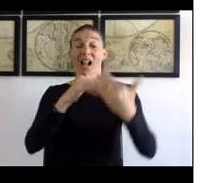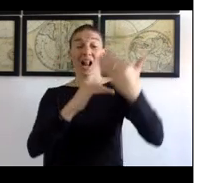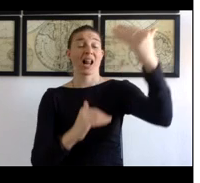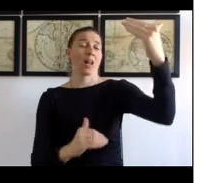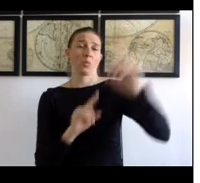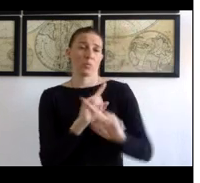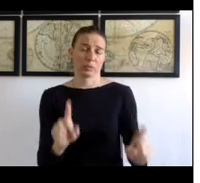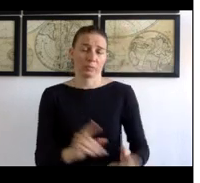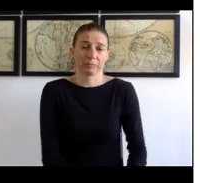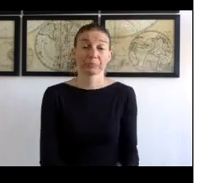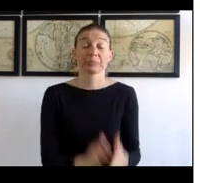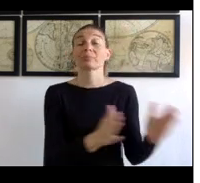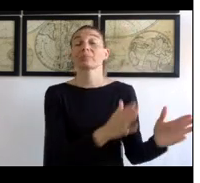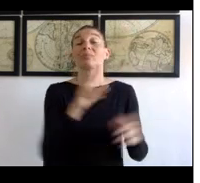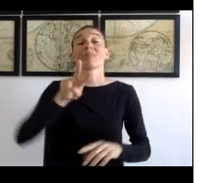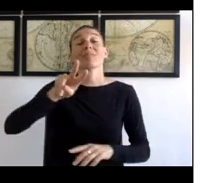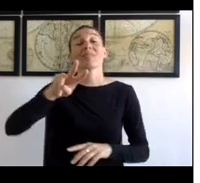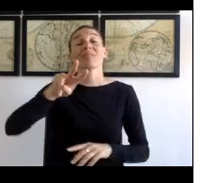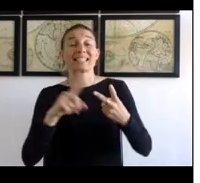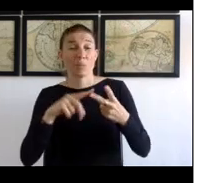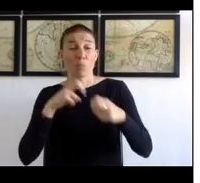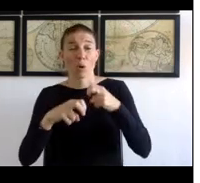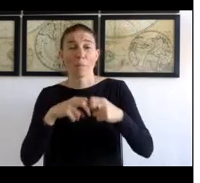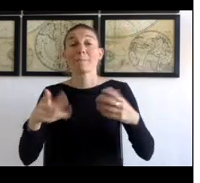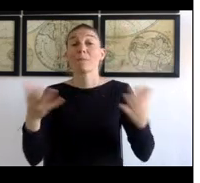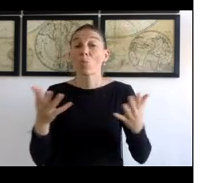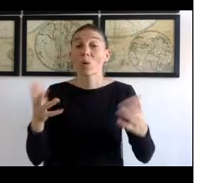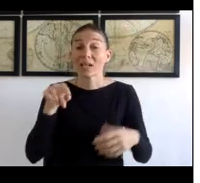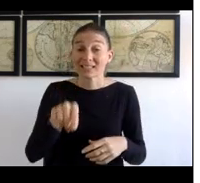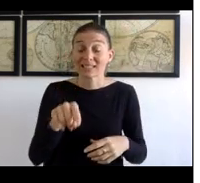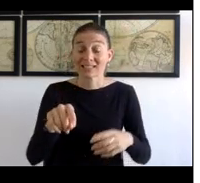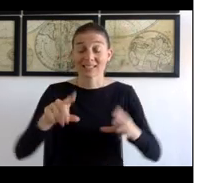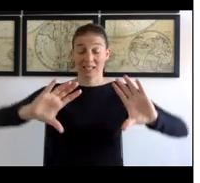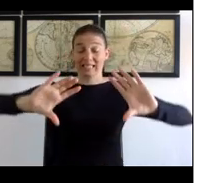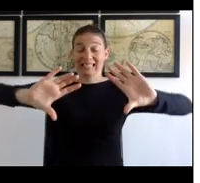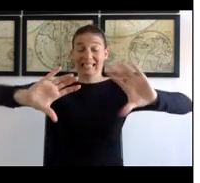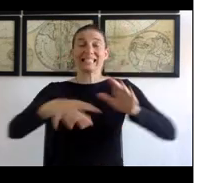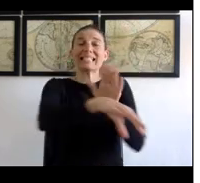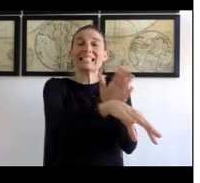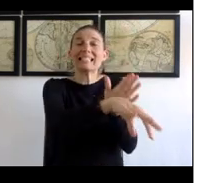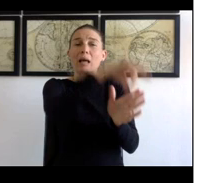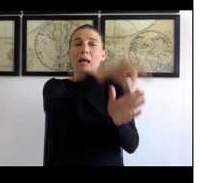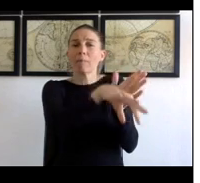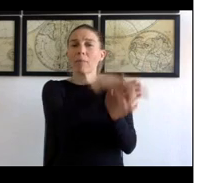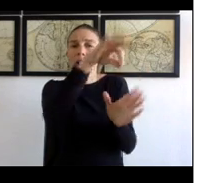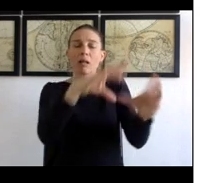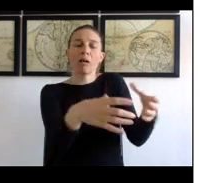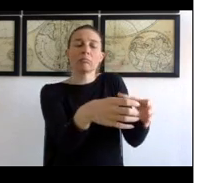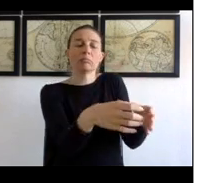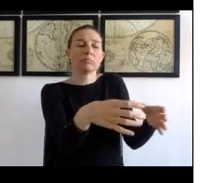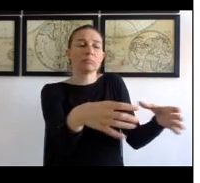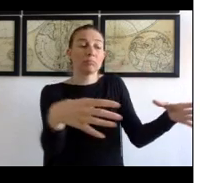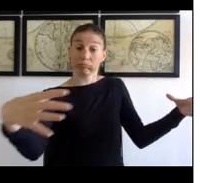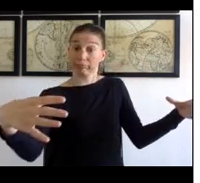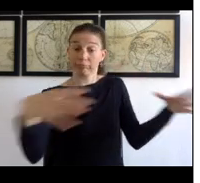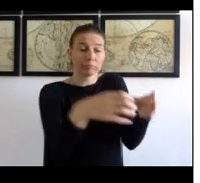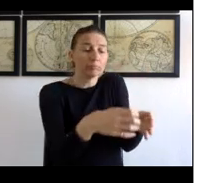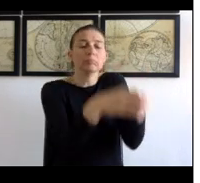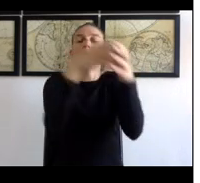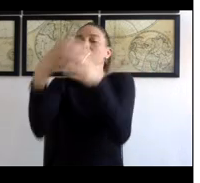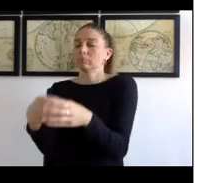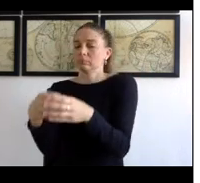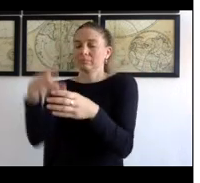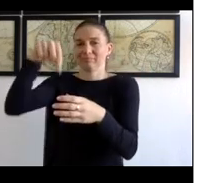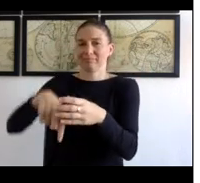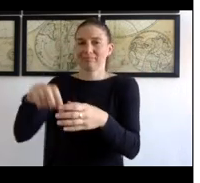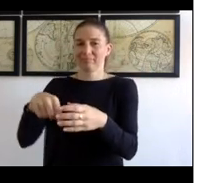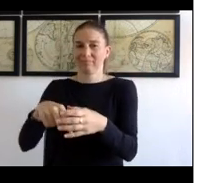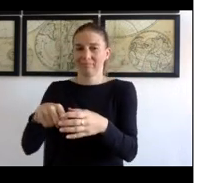Most of the household based surveys are based on samples of households